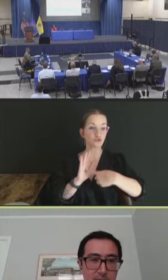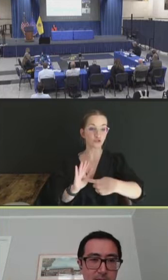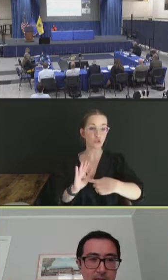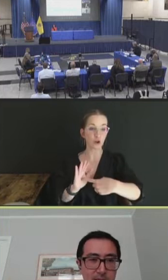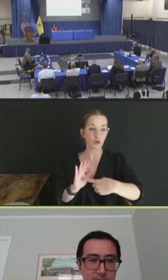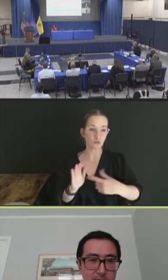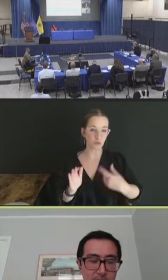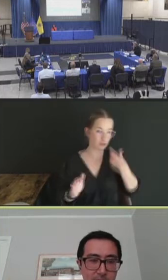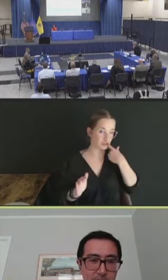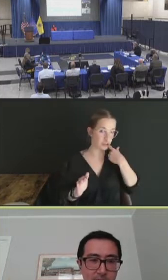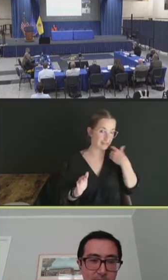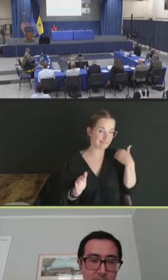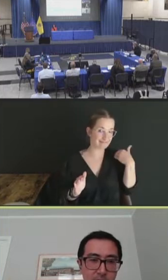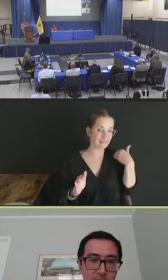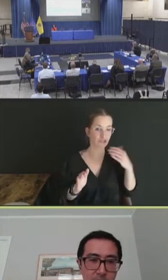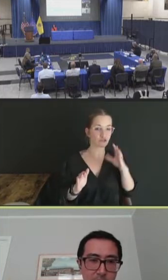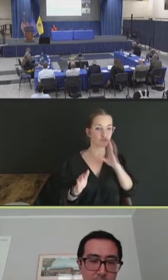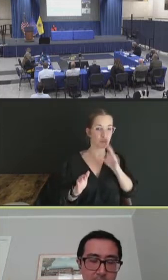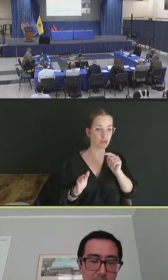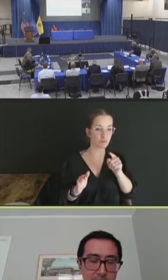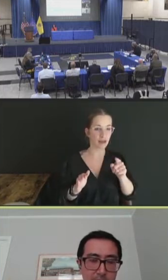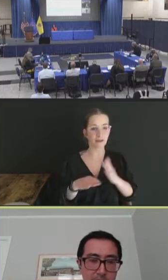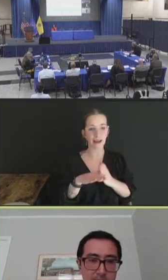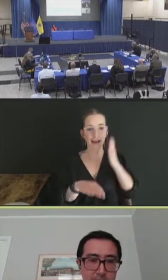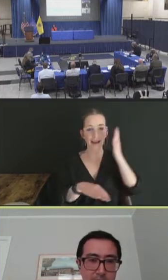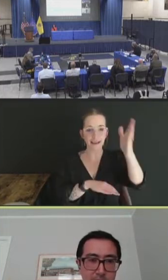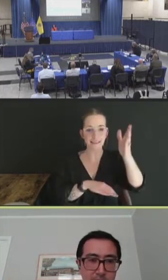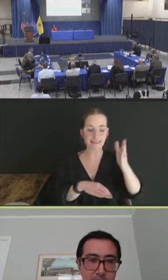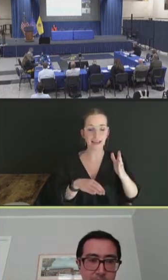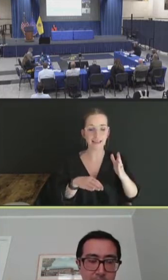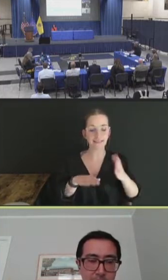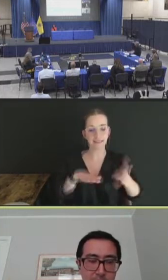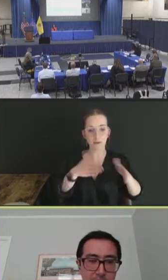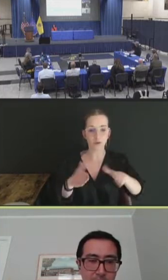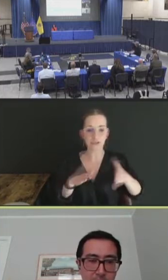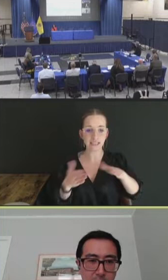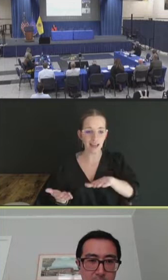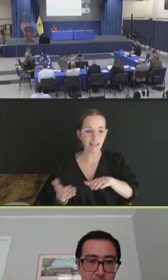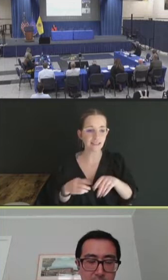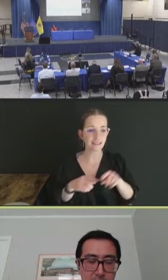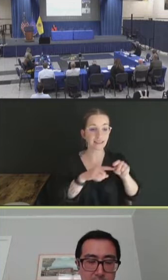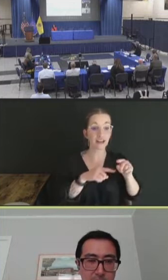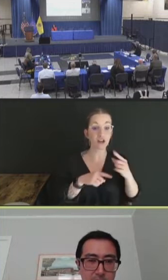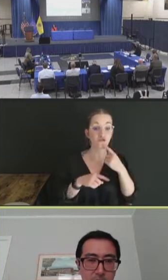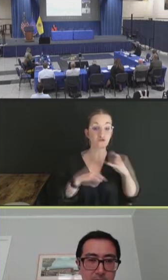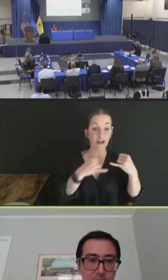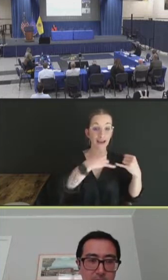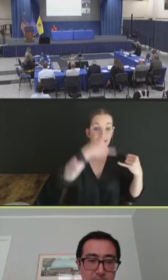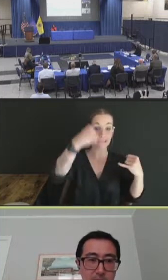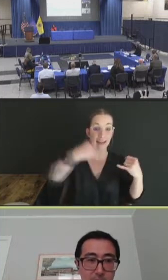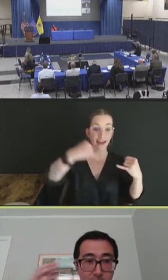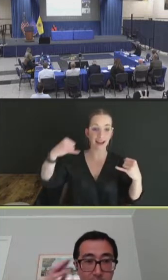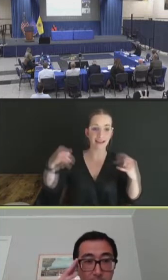excess mortality is. So, here, the red line is observed deaths in 2020 among